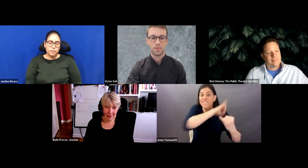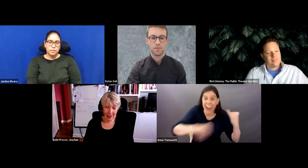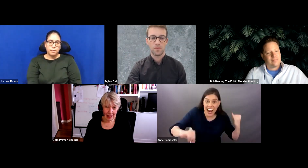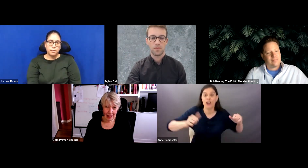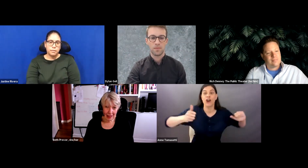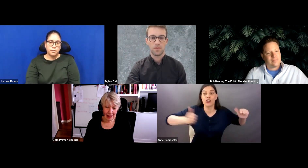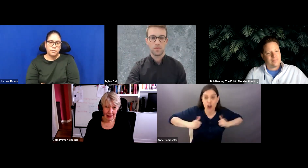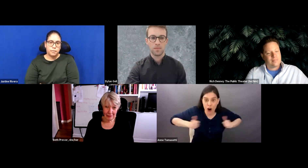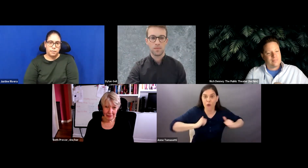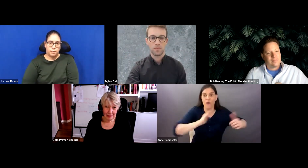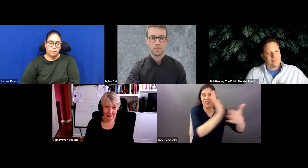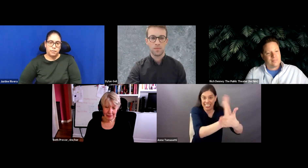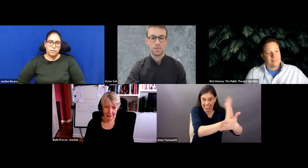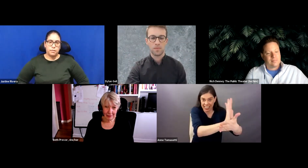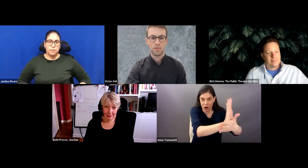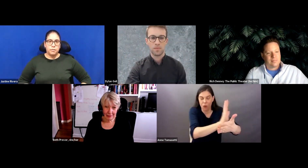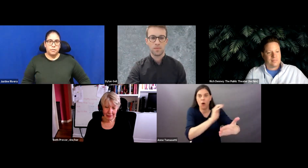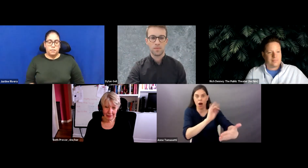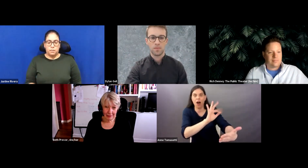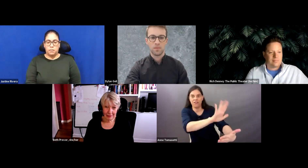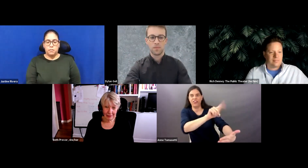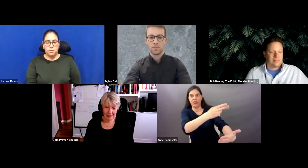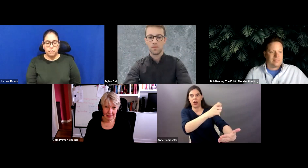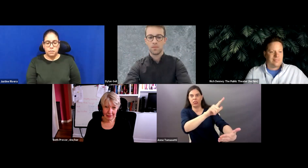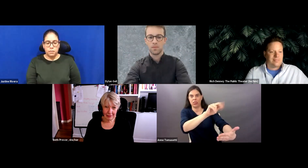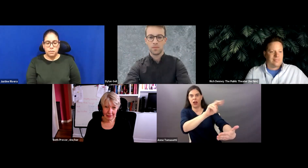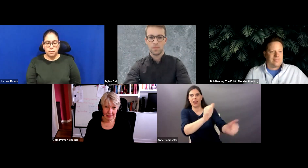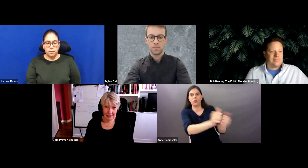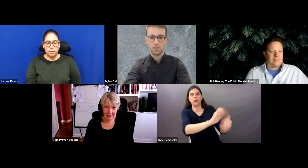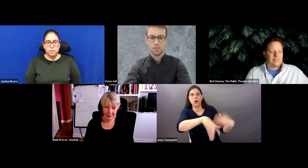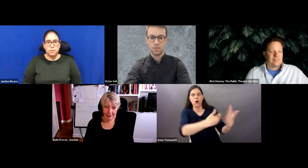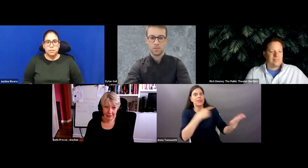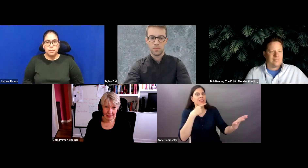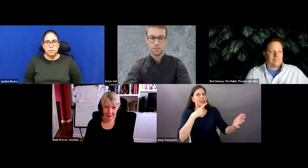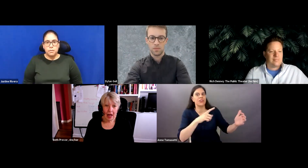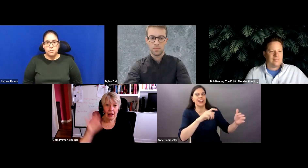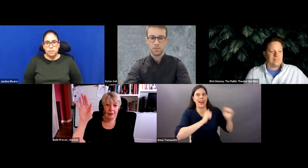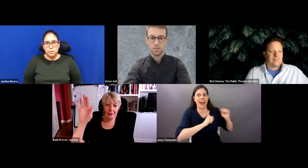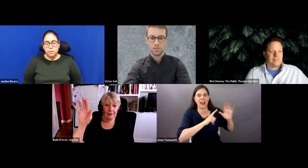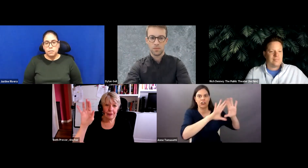pre-recording, the final, final show. They needed, what The Line